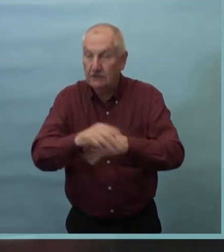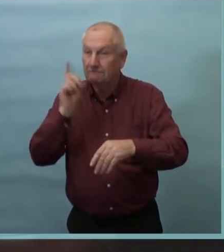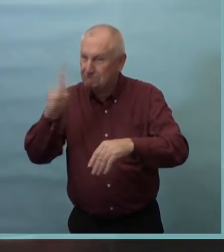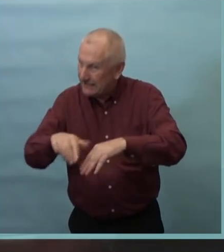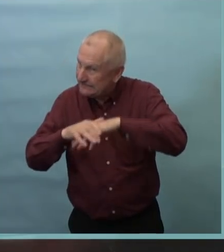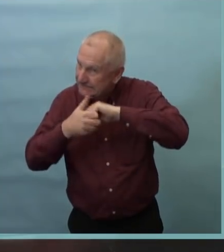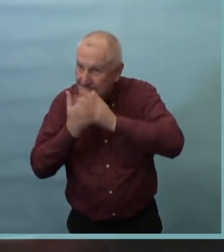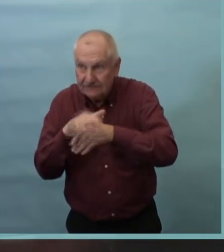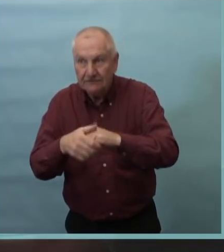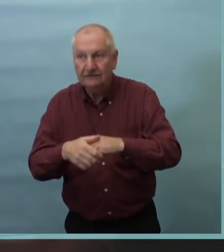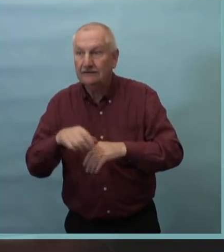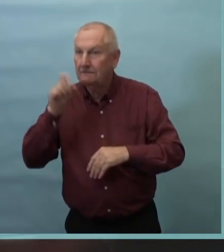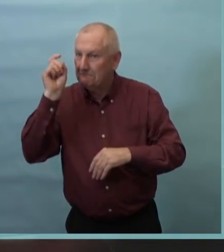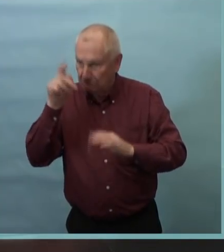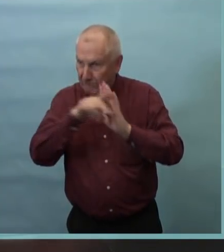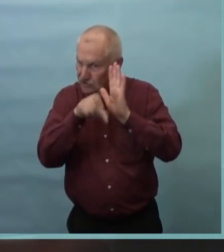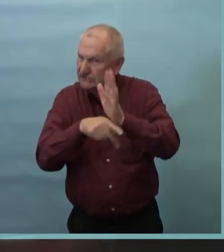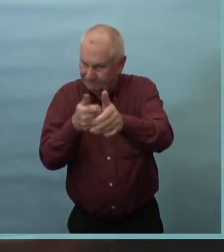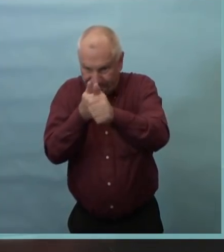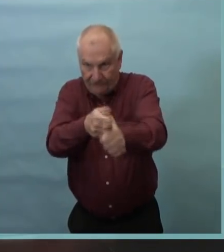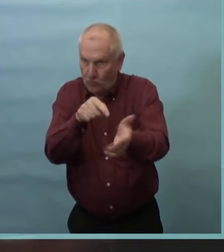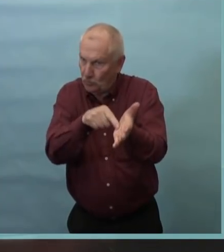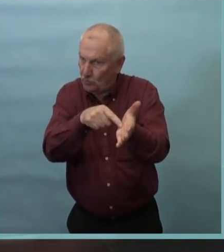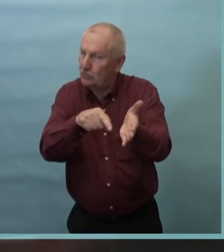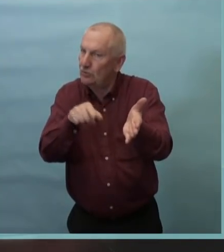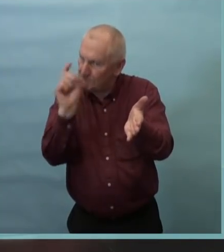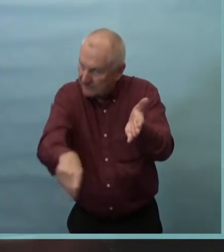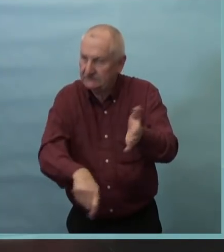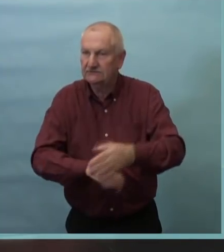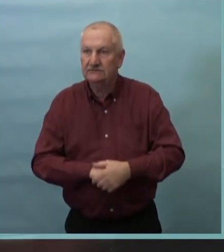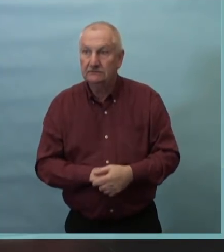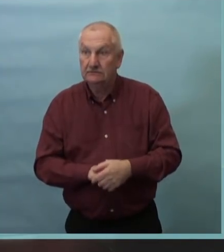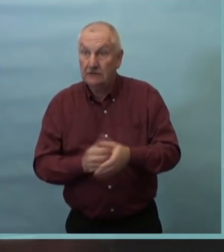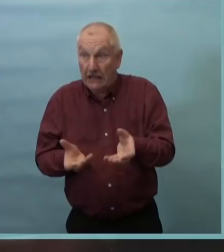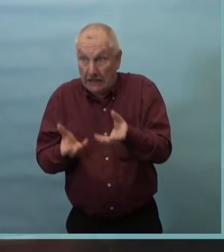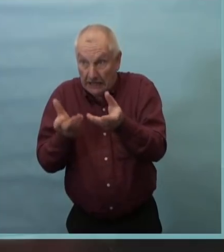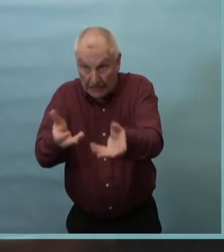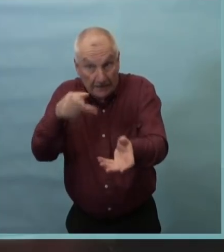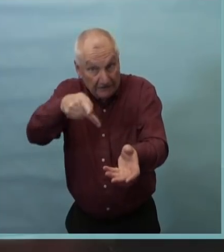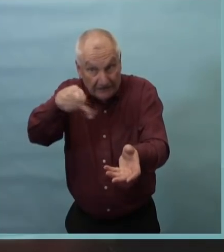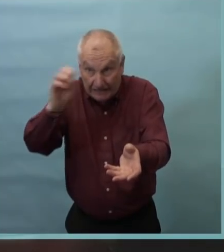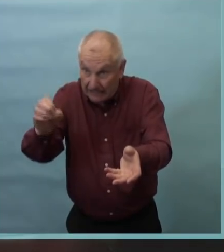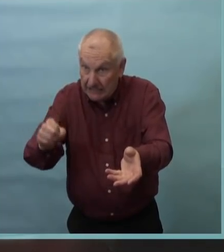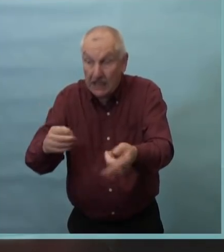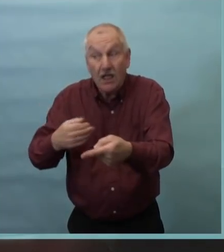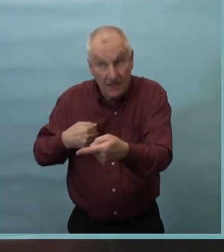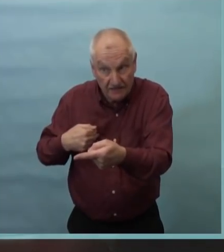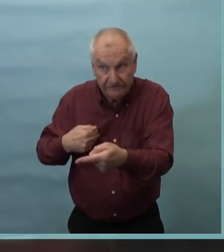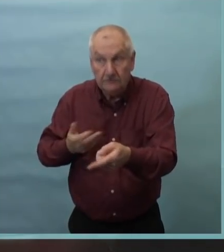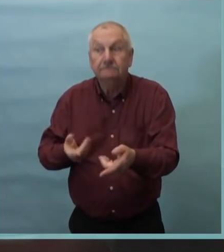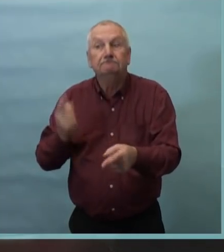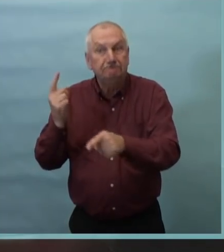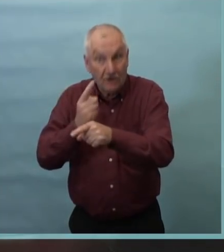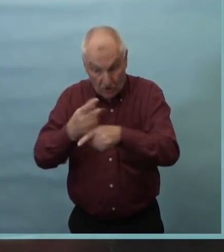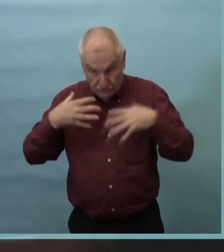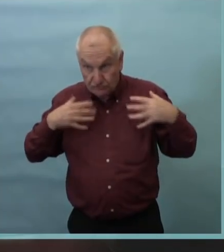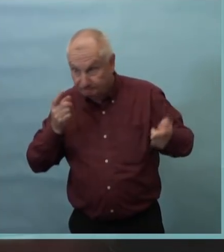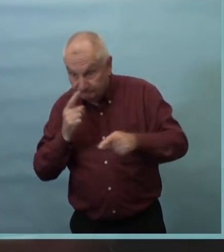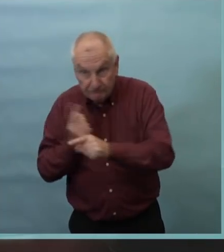well as proper use of PPE but we also know that we need to do more given what